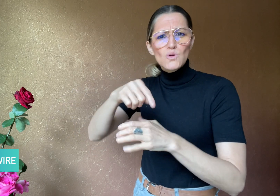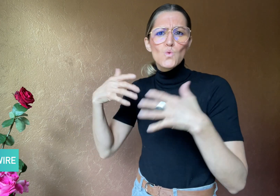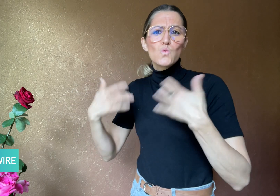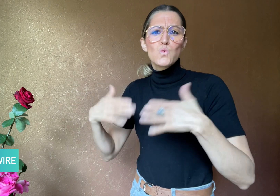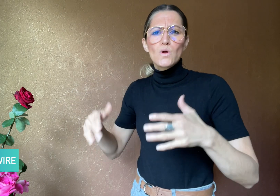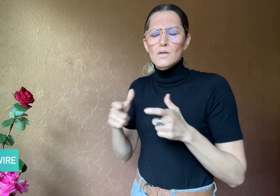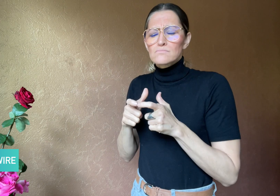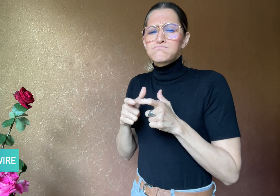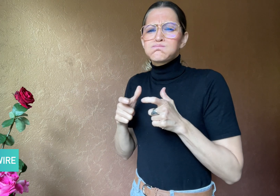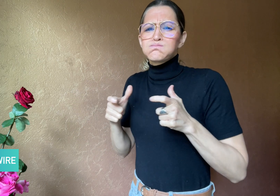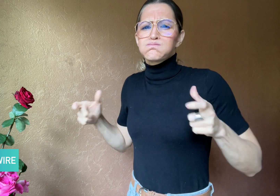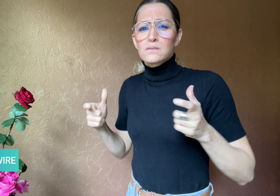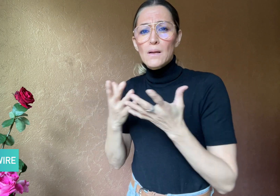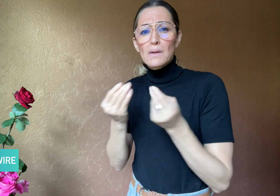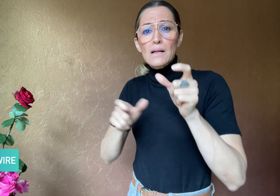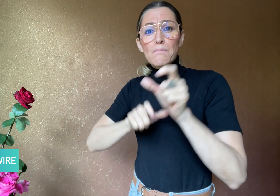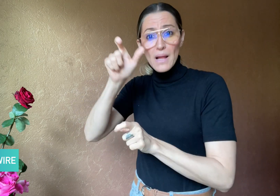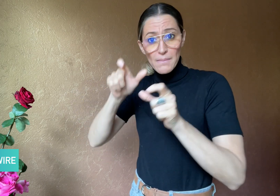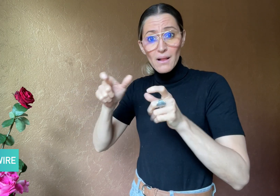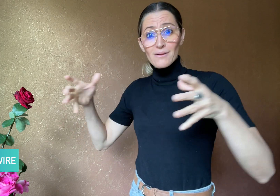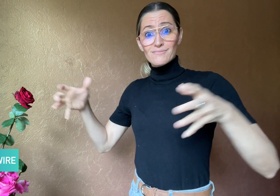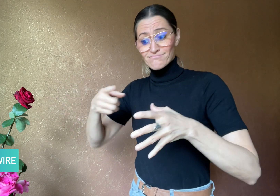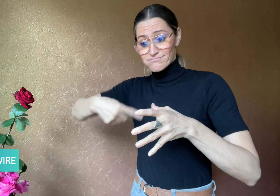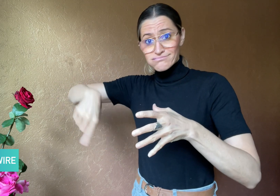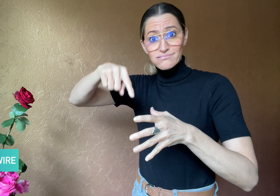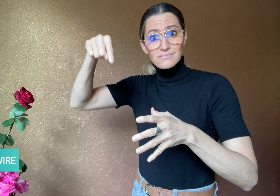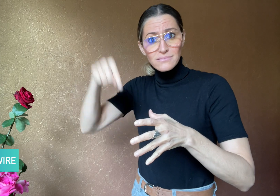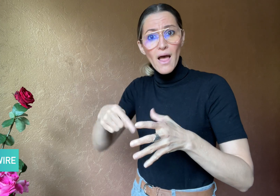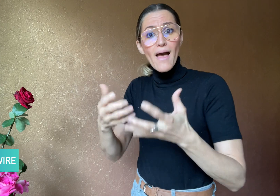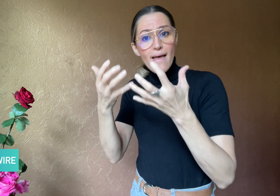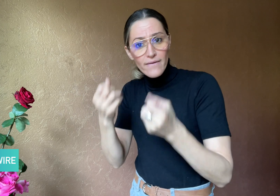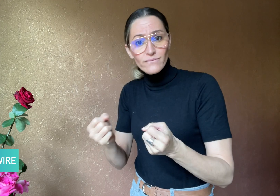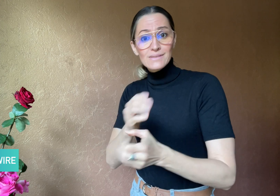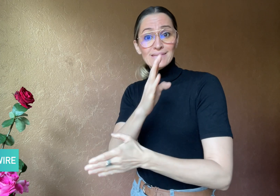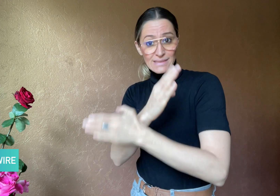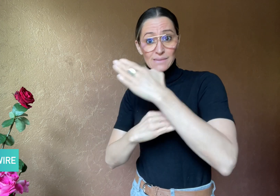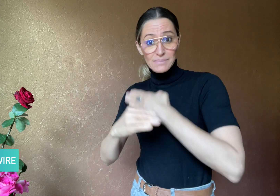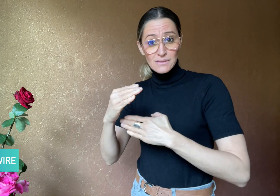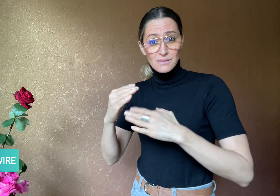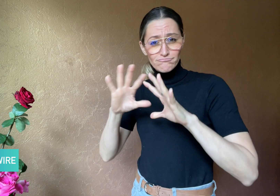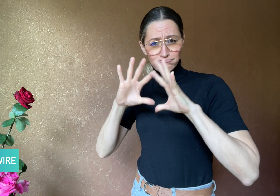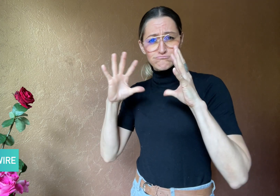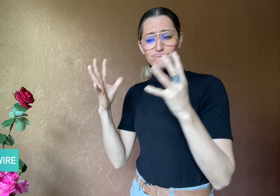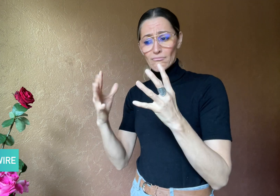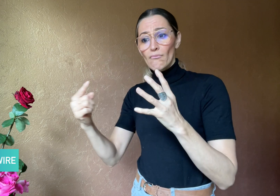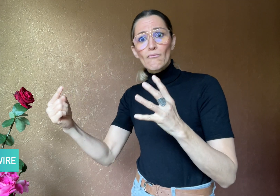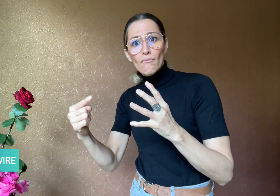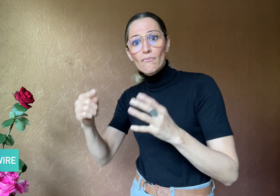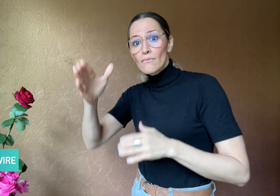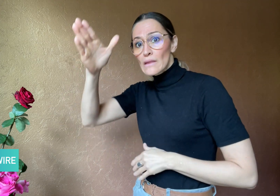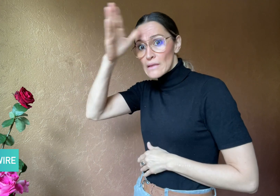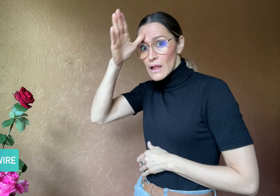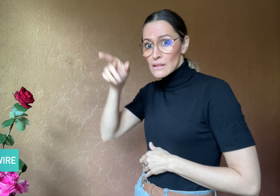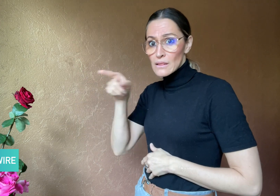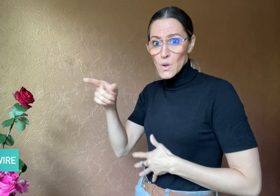populations of people with disabilities due to years